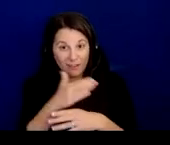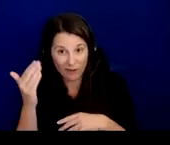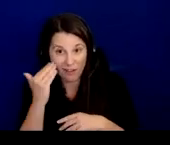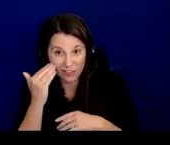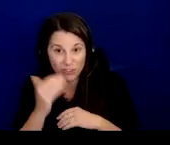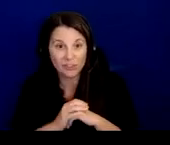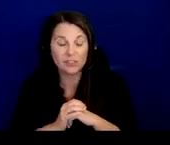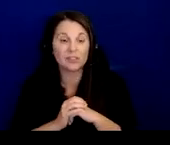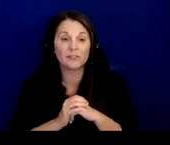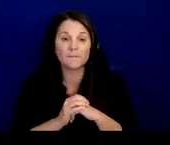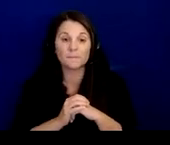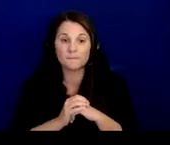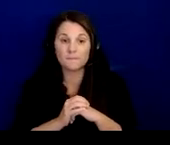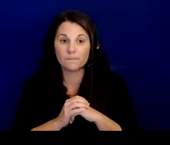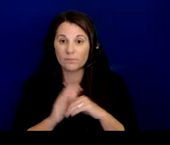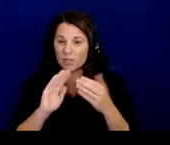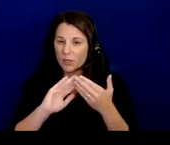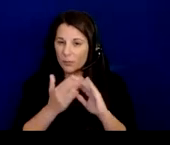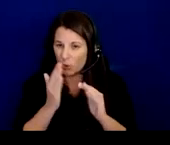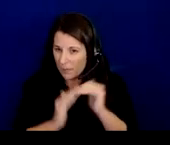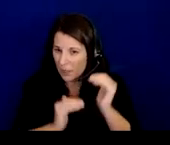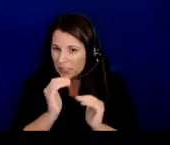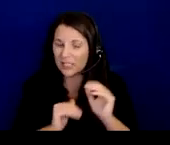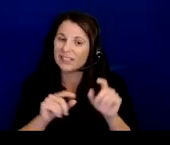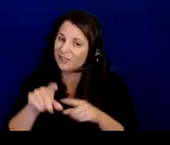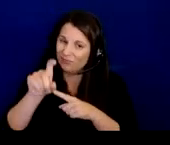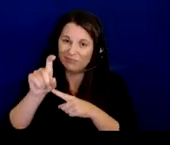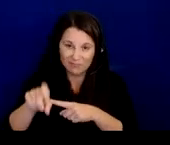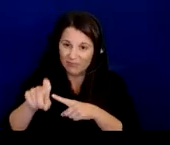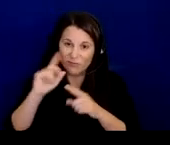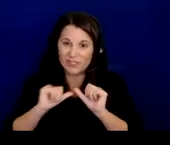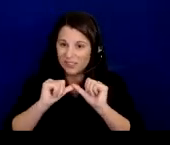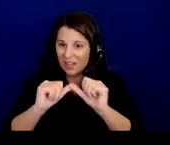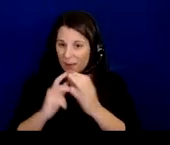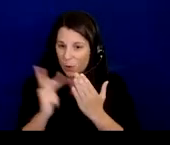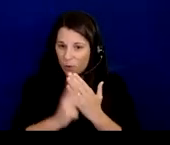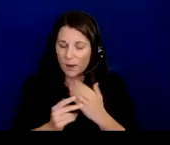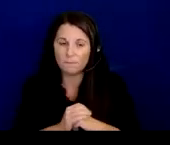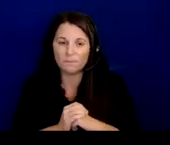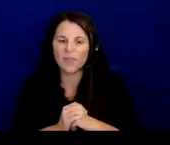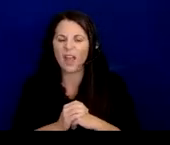is necessary to sustain the program to talk about in a second that creates that respect and that trust creates